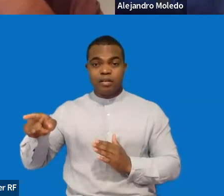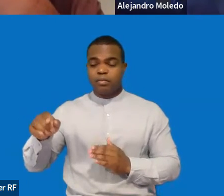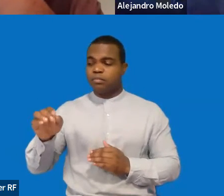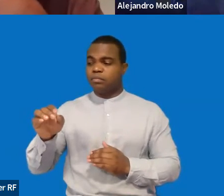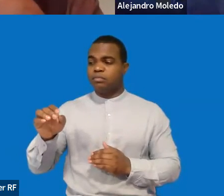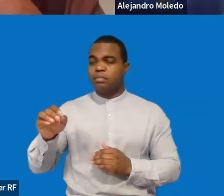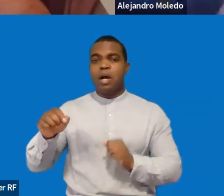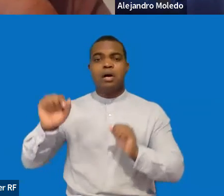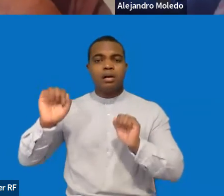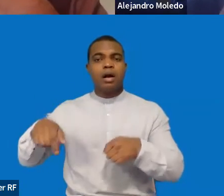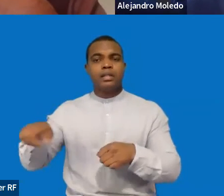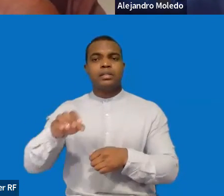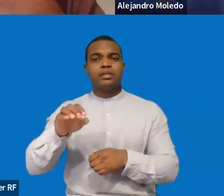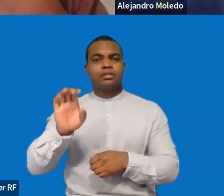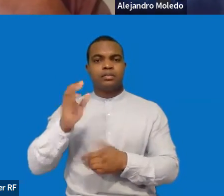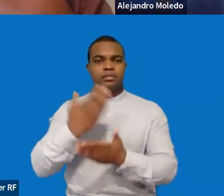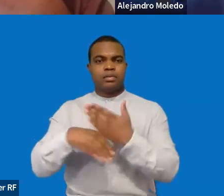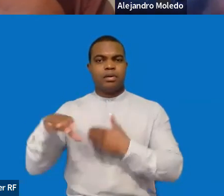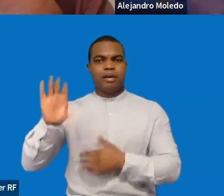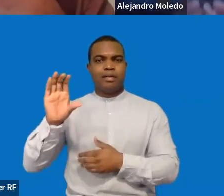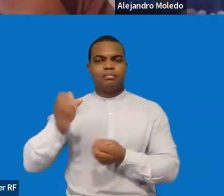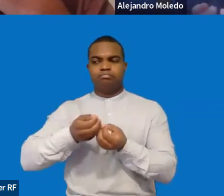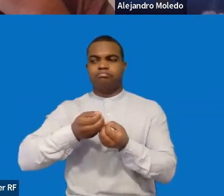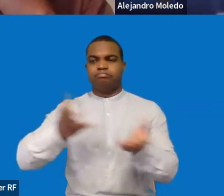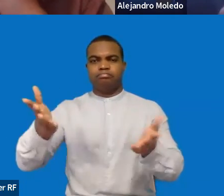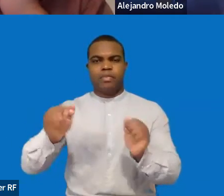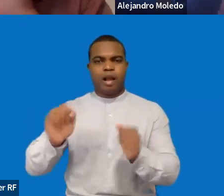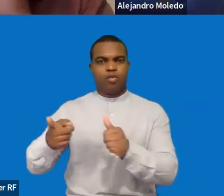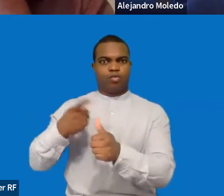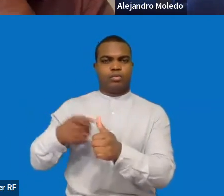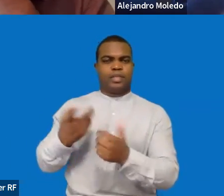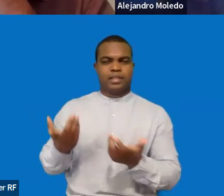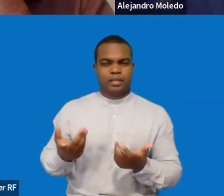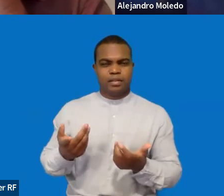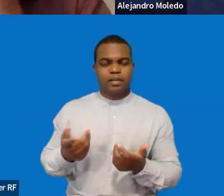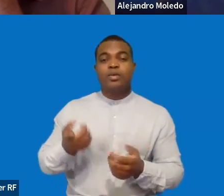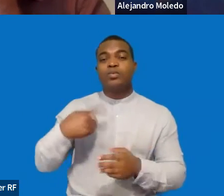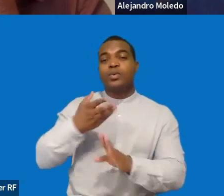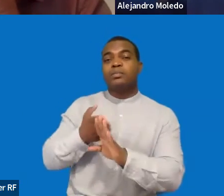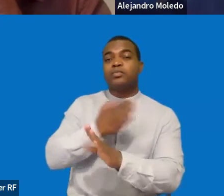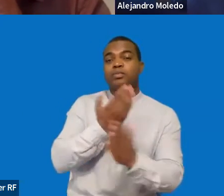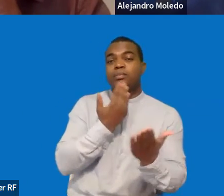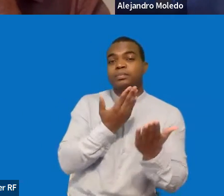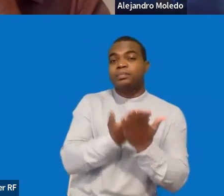The user should be able to say: "I'm Spanish, but I will travel to France.